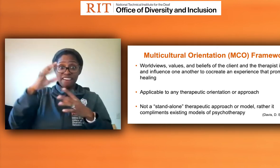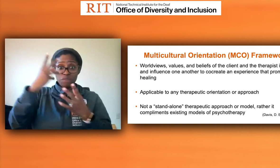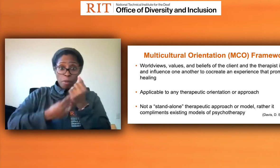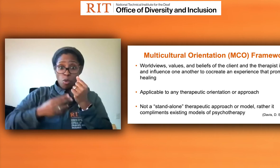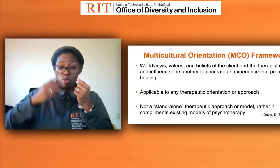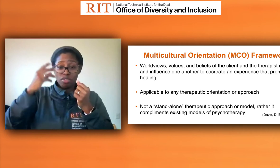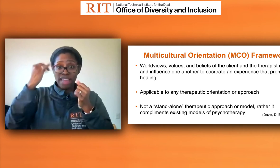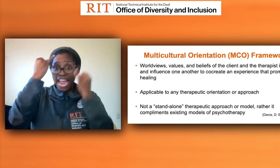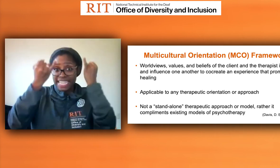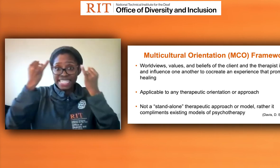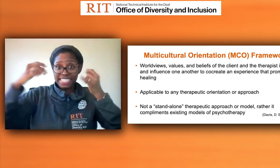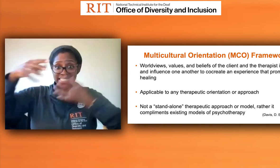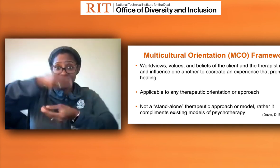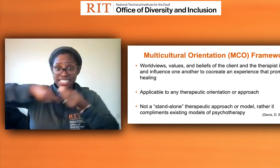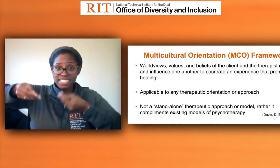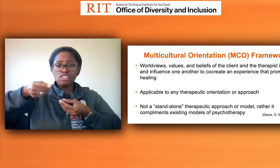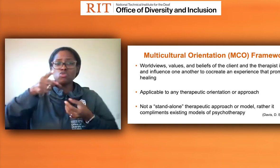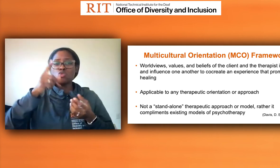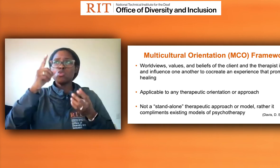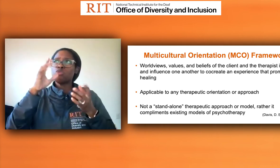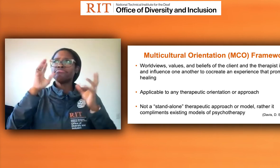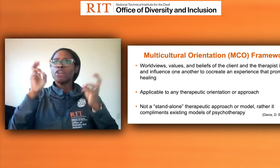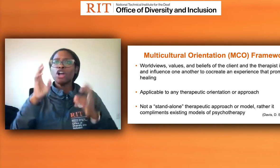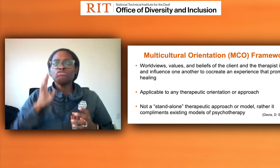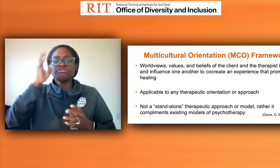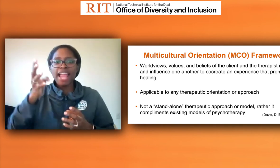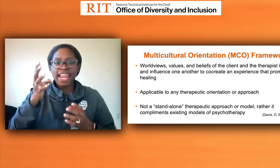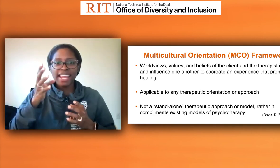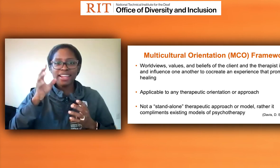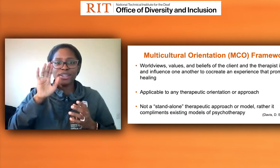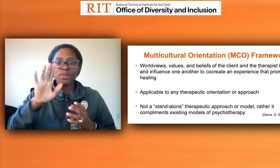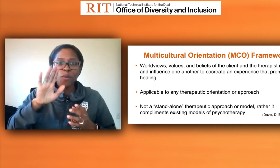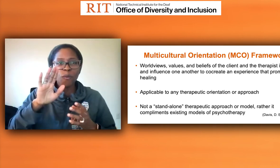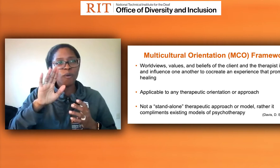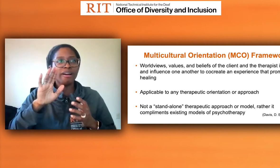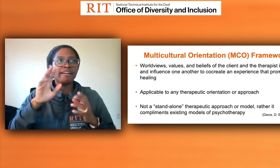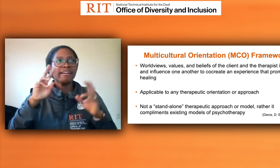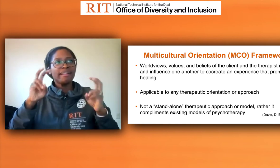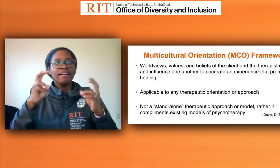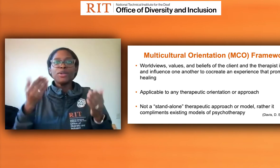Both of your ideas coming together and coexisting together...